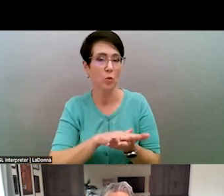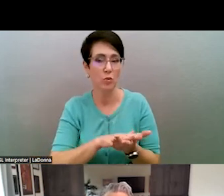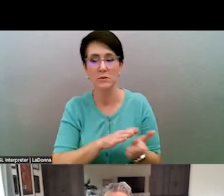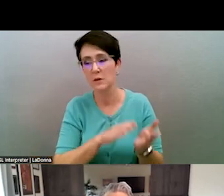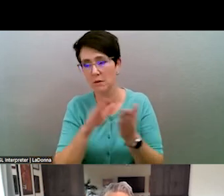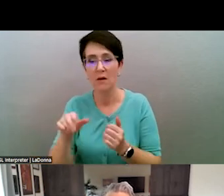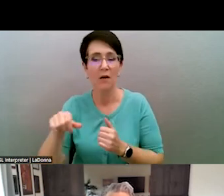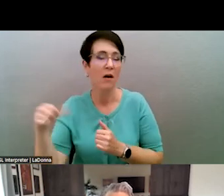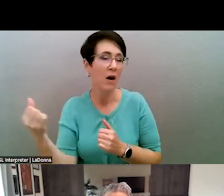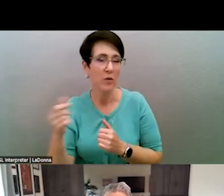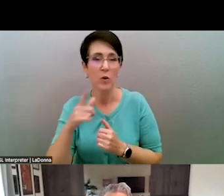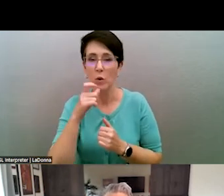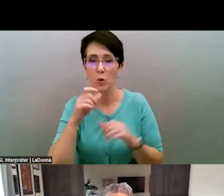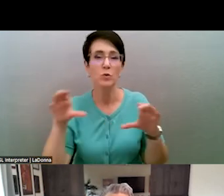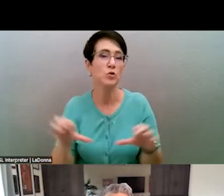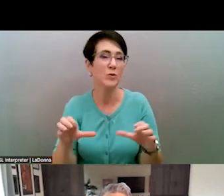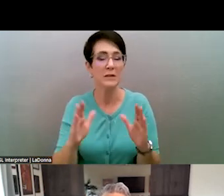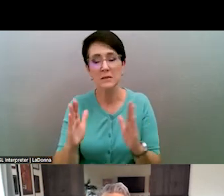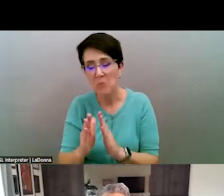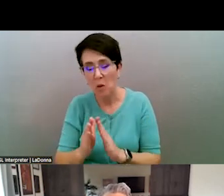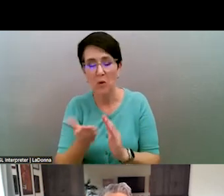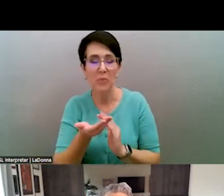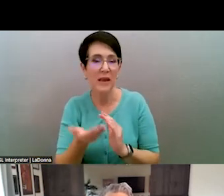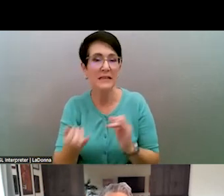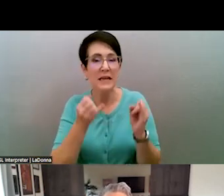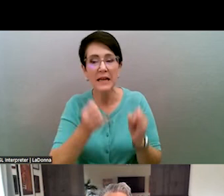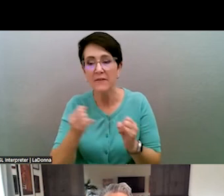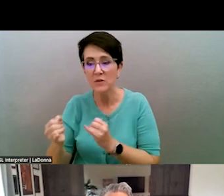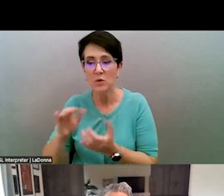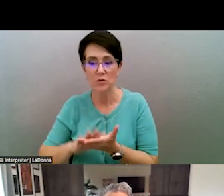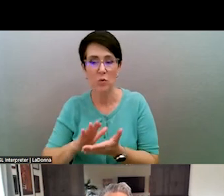OTHERS DOING SMALLER, SMALLER, THINGS, INDIVIDUAL SCHOOLS. BUT I THINK THAT IS SOMETHING WE REALLY